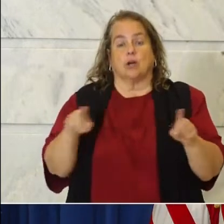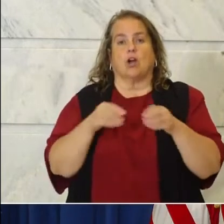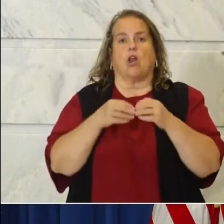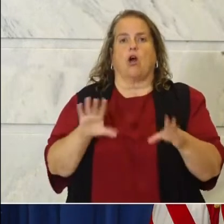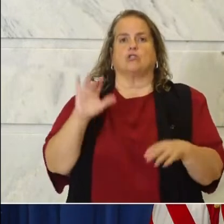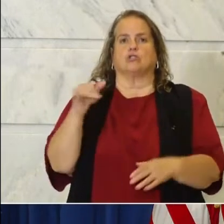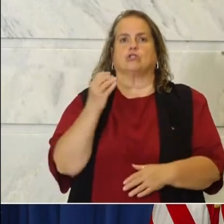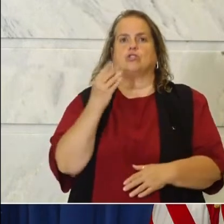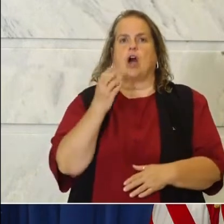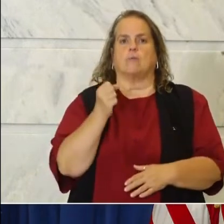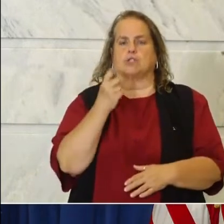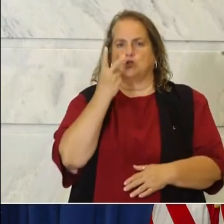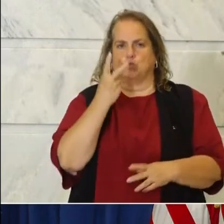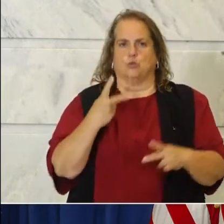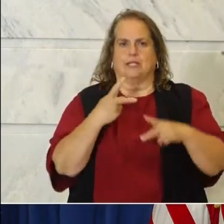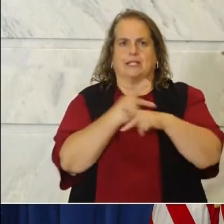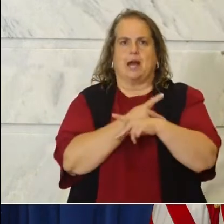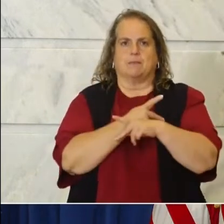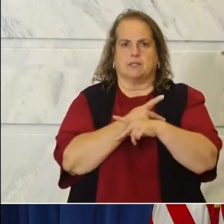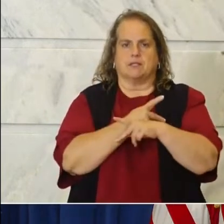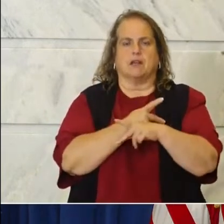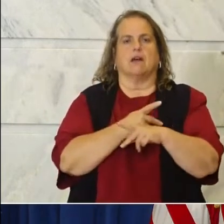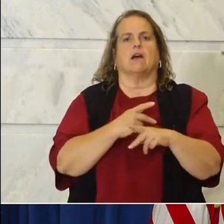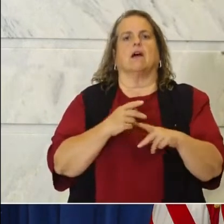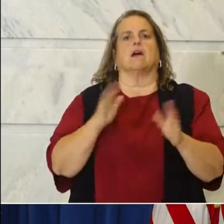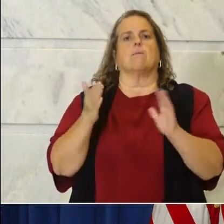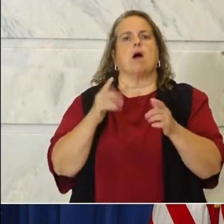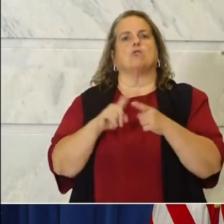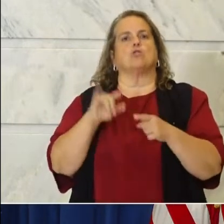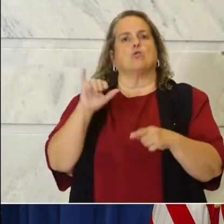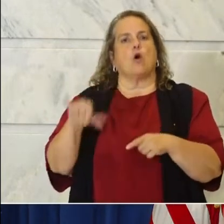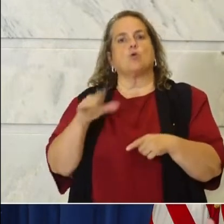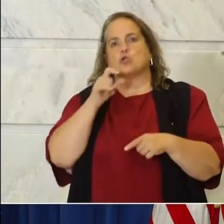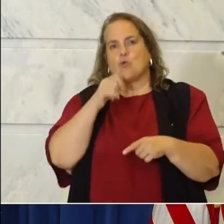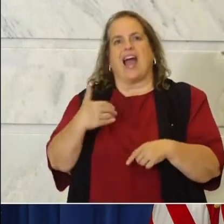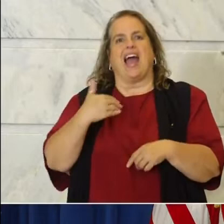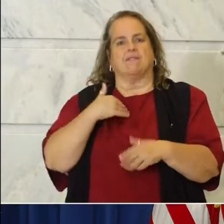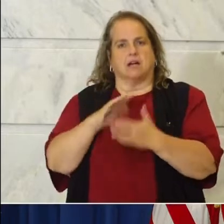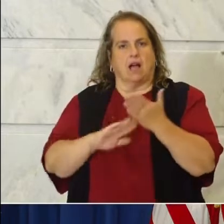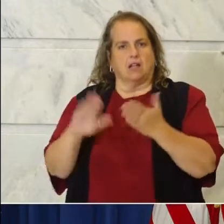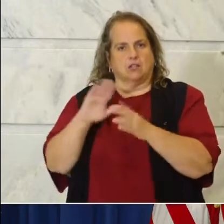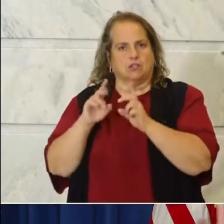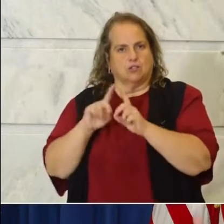times the rate as those with one. And so making sure we get a more educated